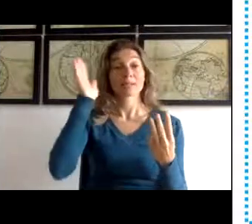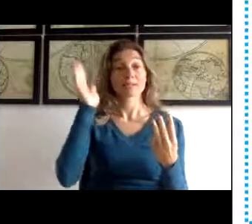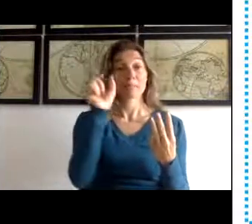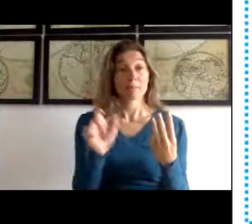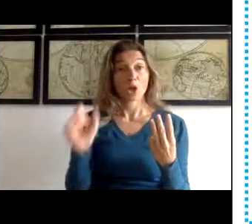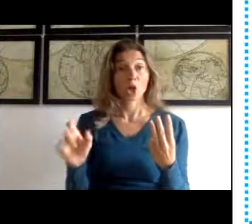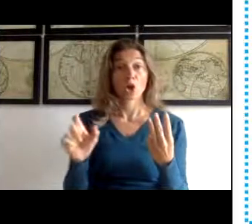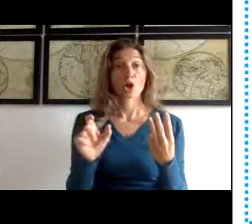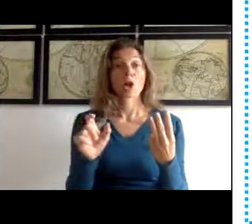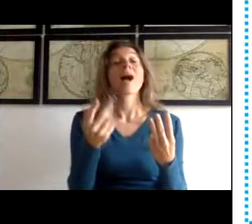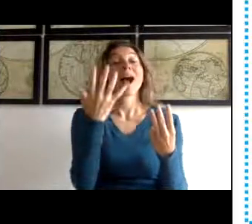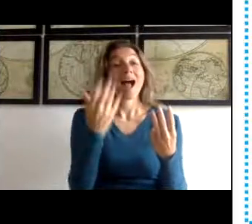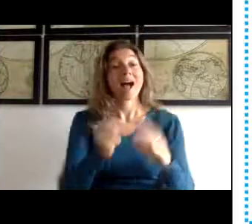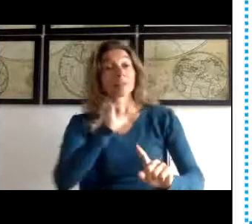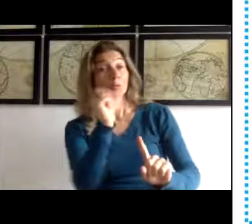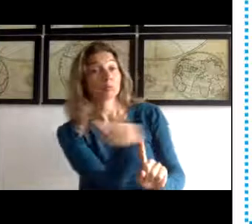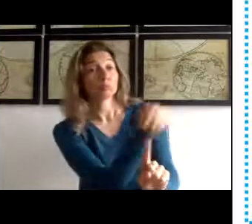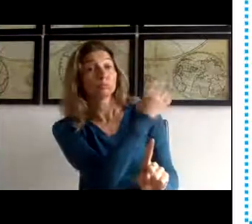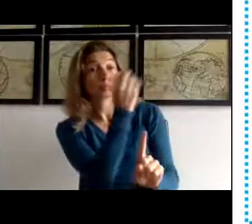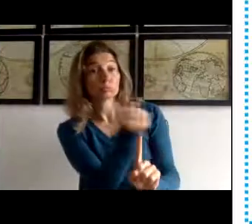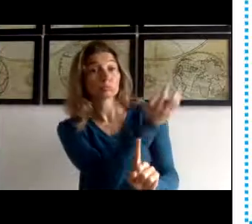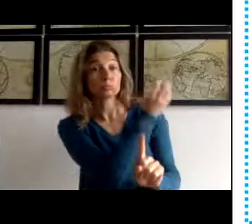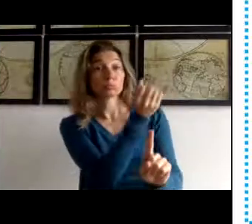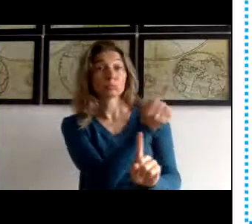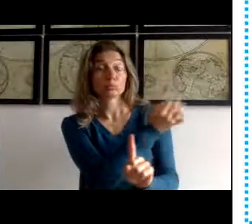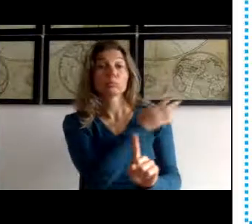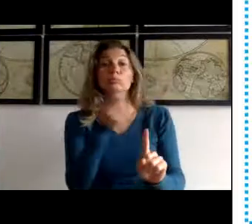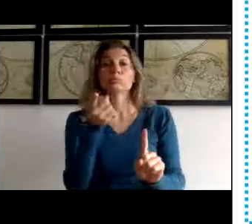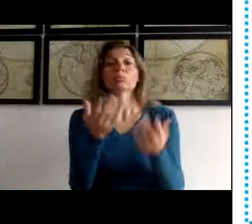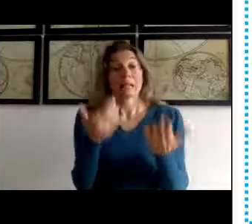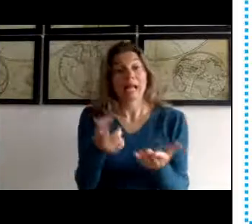If you have any difficulties, tell about us in the chat box.